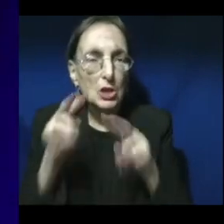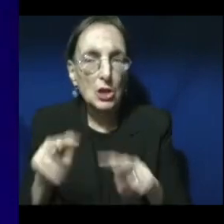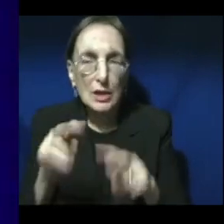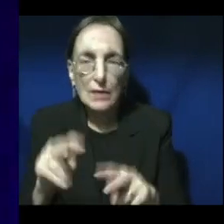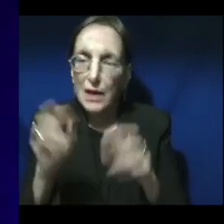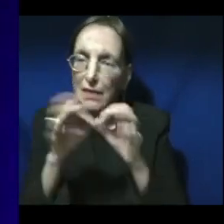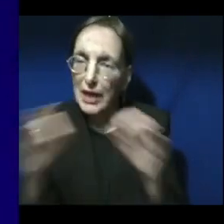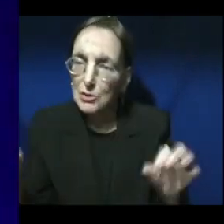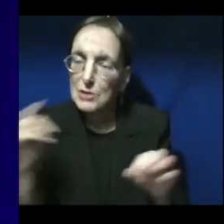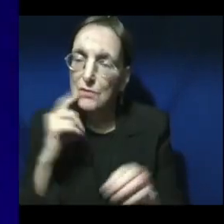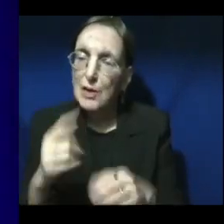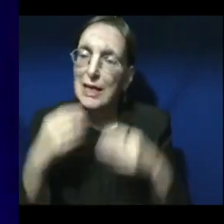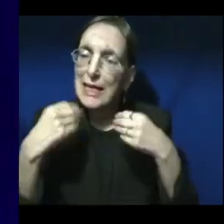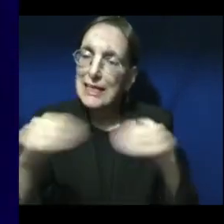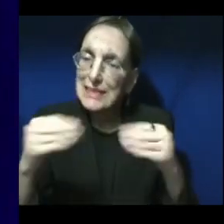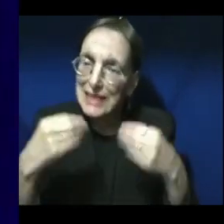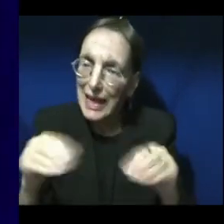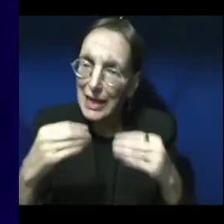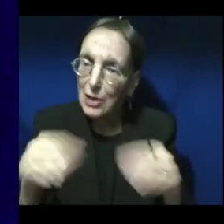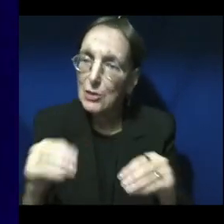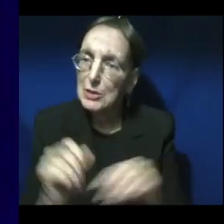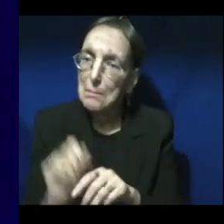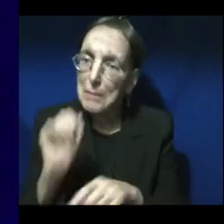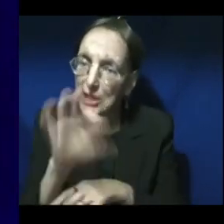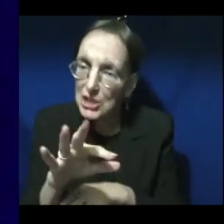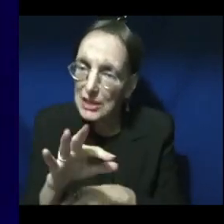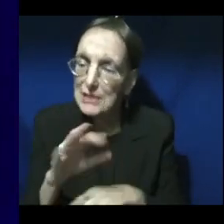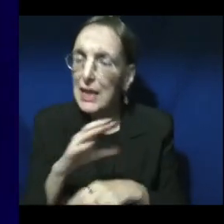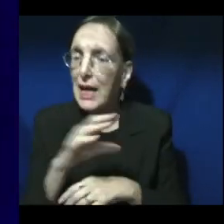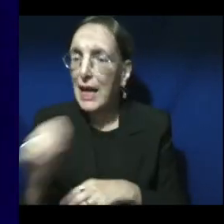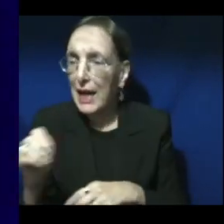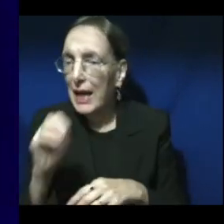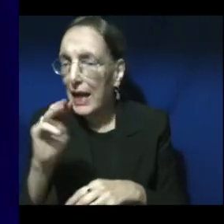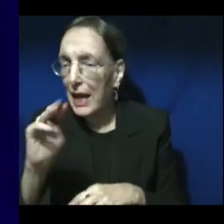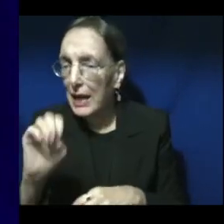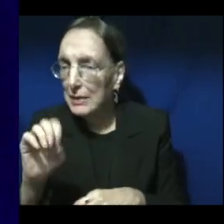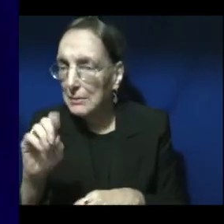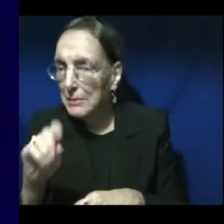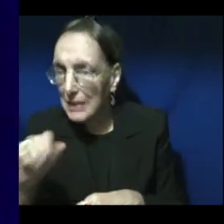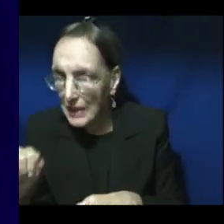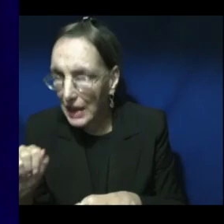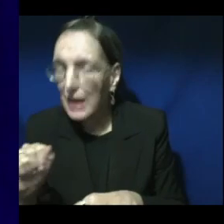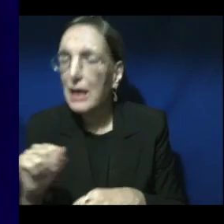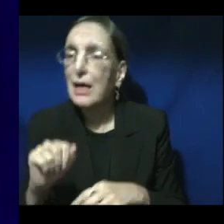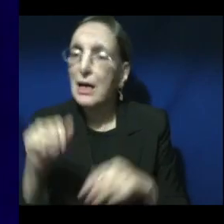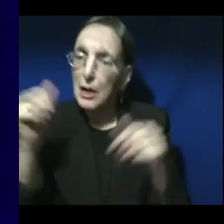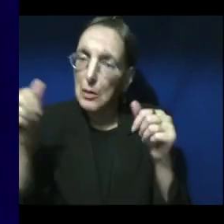posts and language across a variety of different domains, all to understand the underlying science,